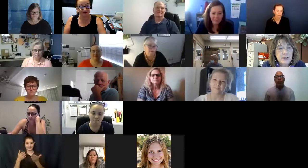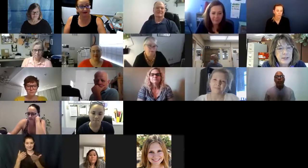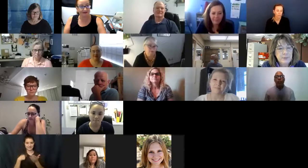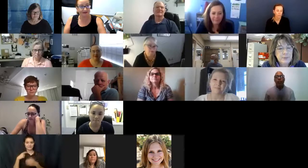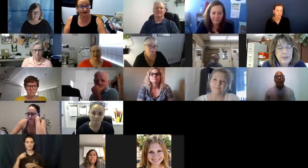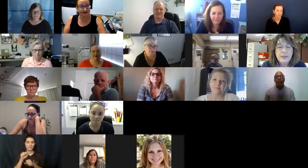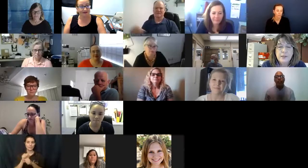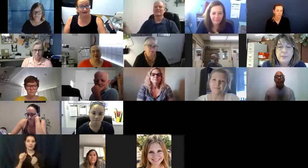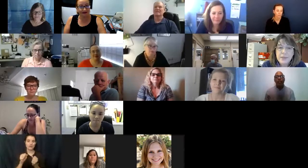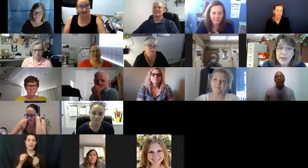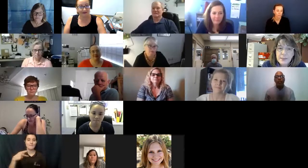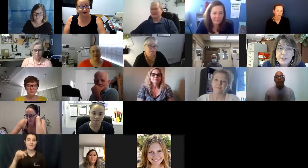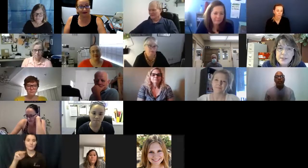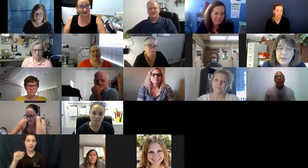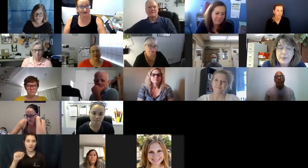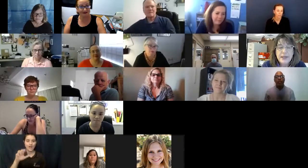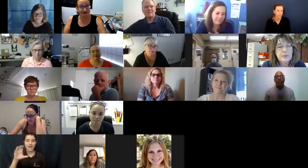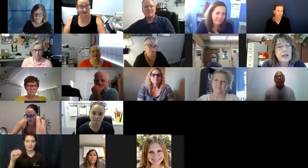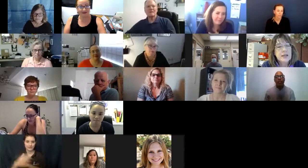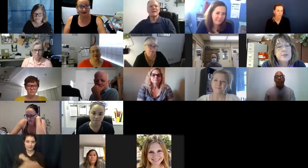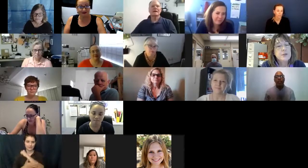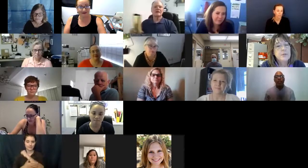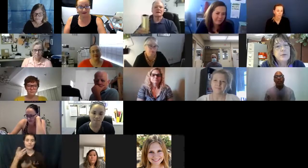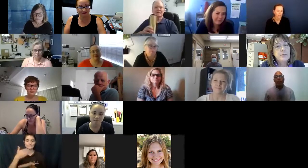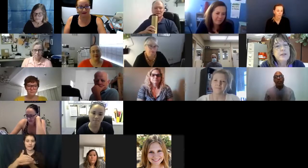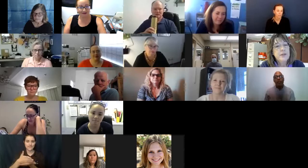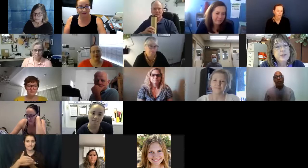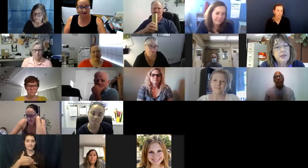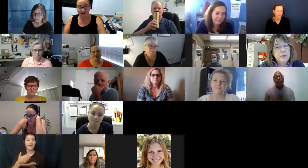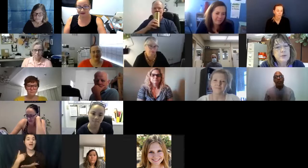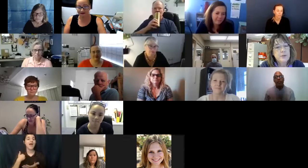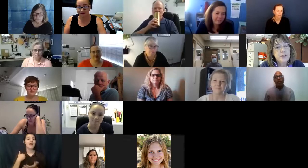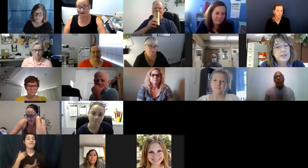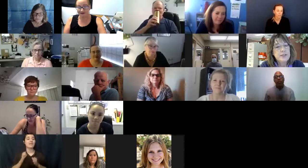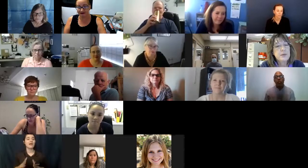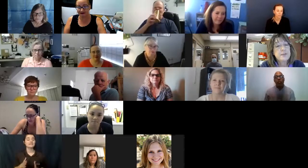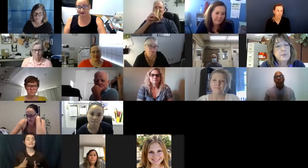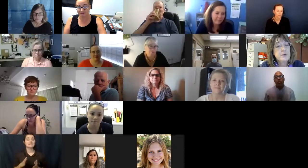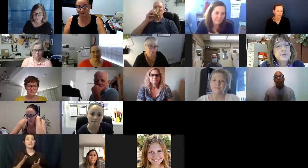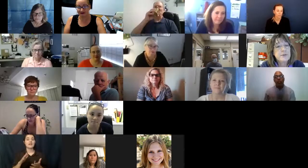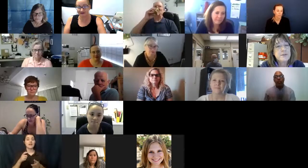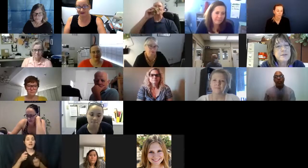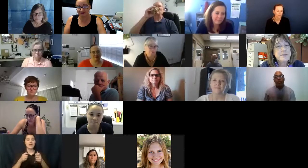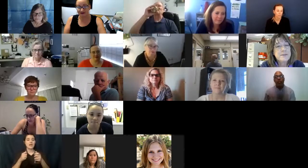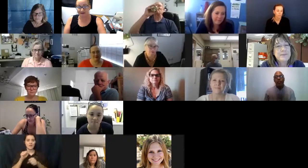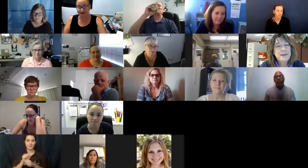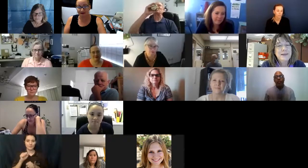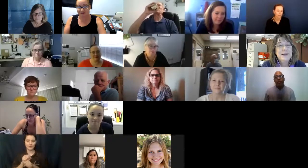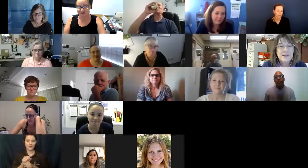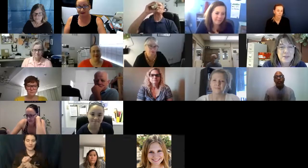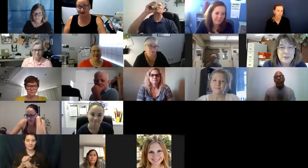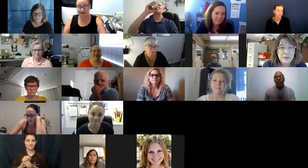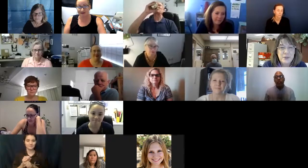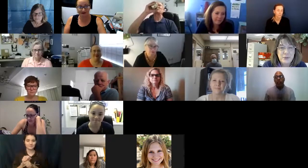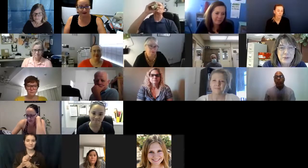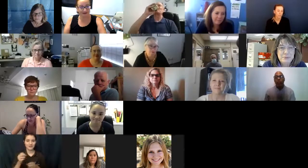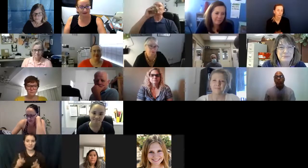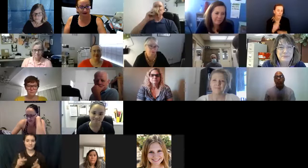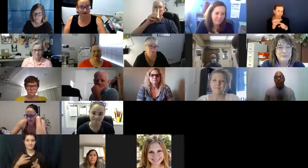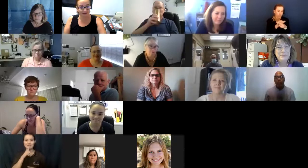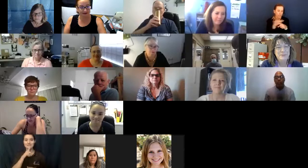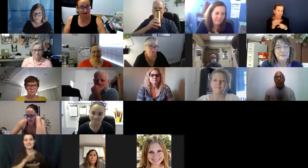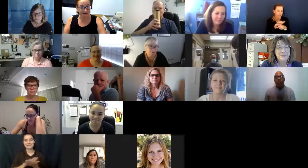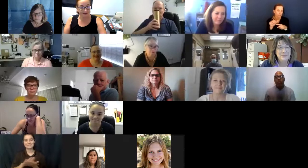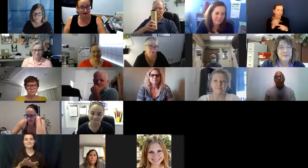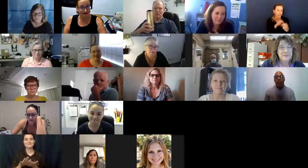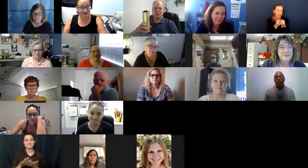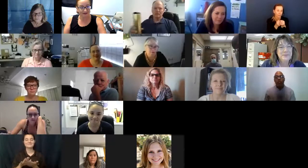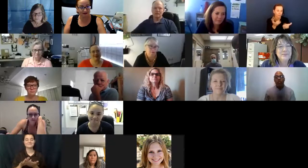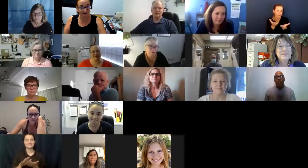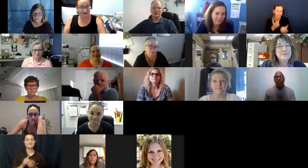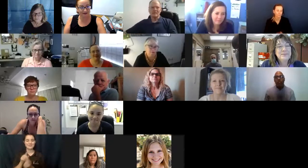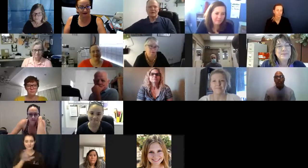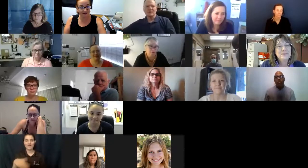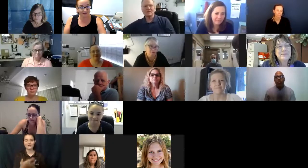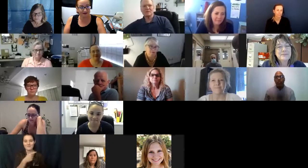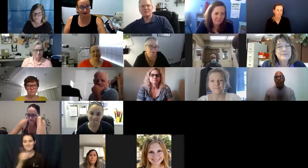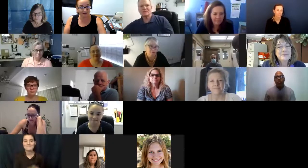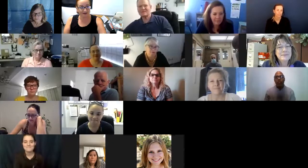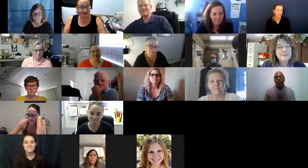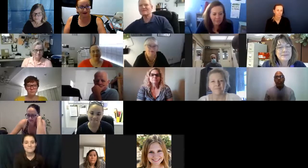I also work at the Pima County One Stop. I have clients that seeks working opportunities. Nice meeting all of you!